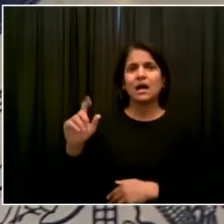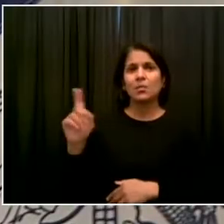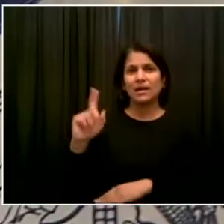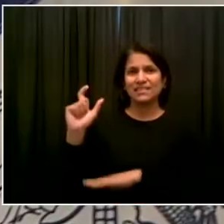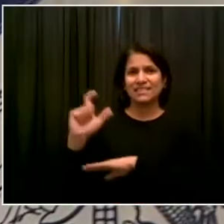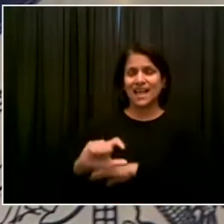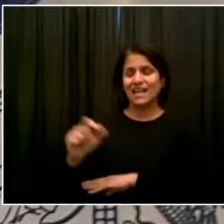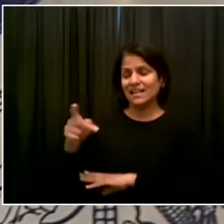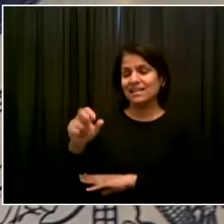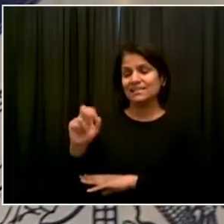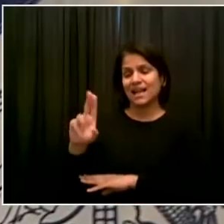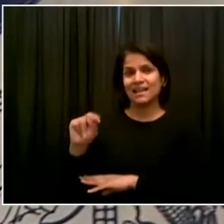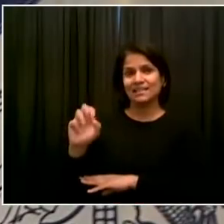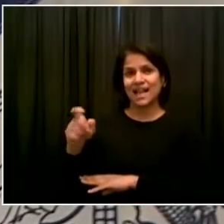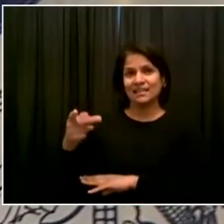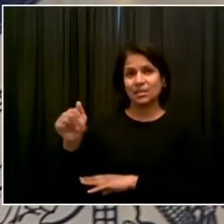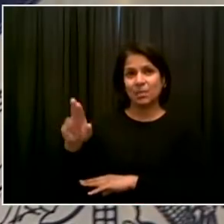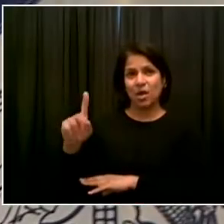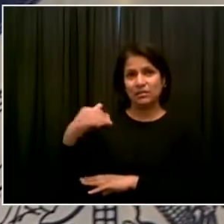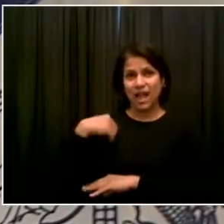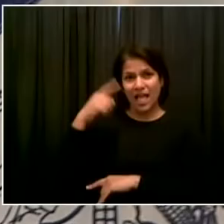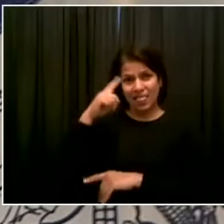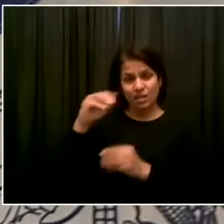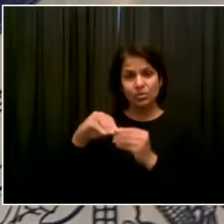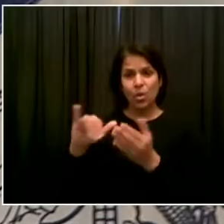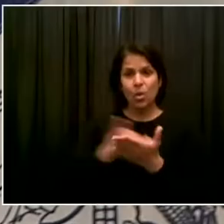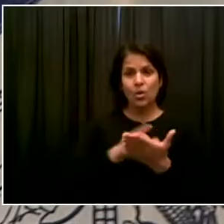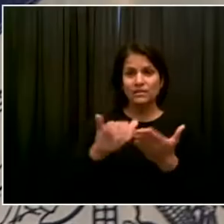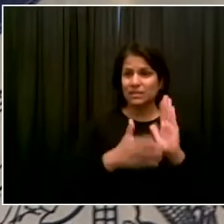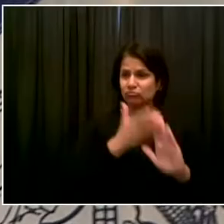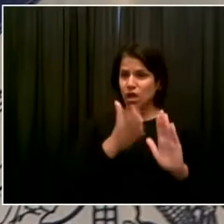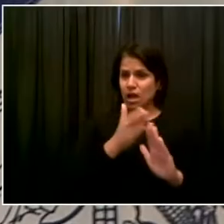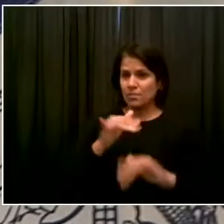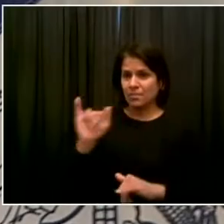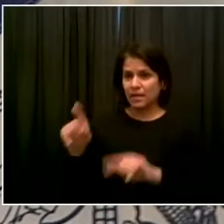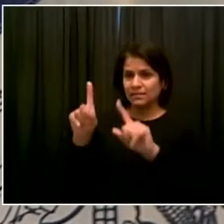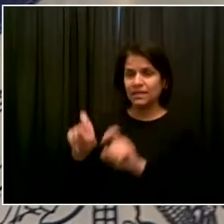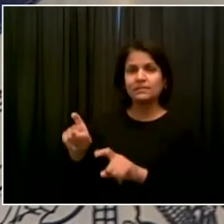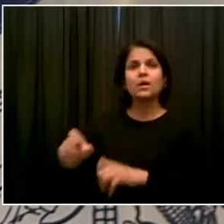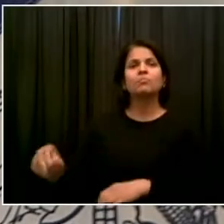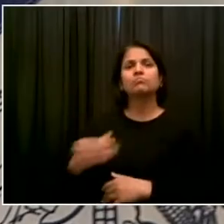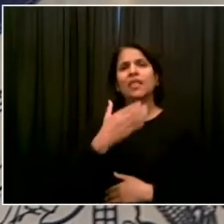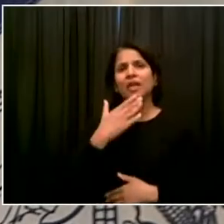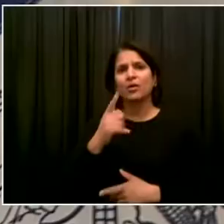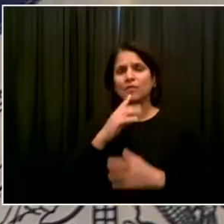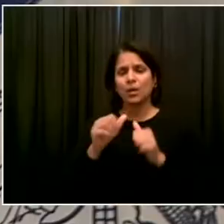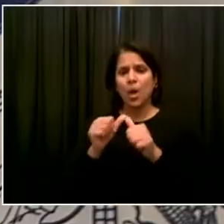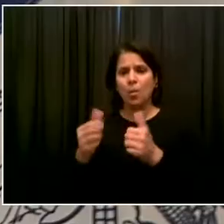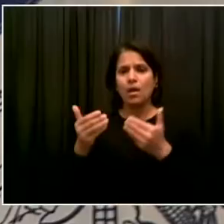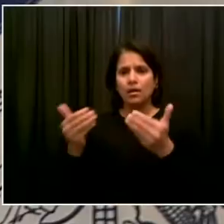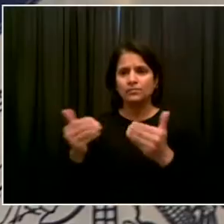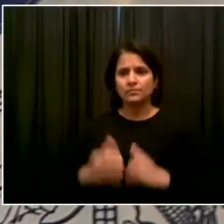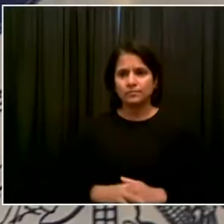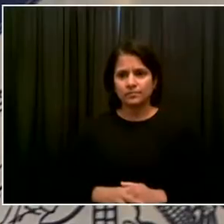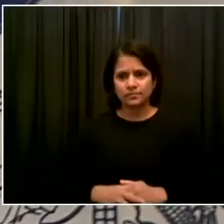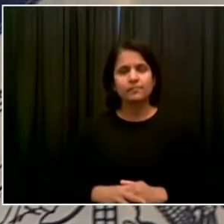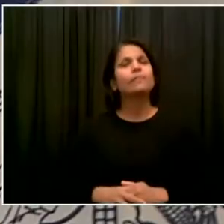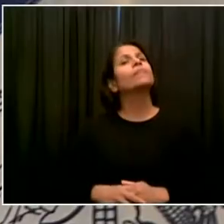AMBULANCE TO MOBILE VAN PARKED RIGHT OUTSIDE SUNSET PARK WHICH I BELIEVE IS A CITY RUN CONTRACTED SITE